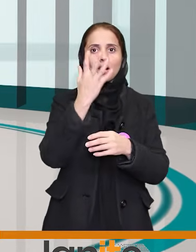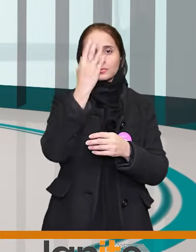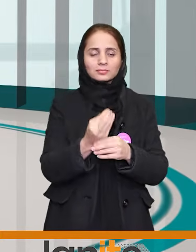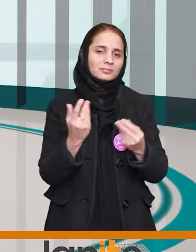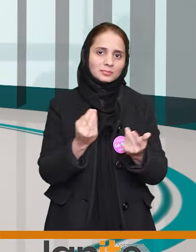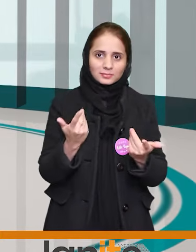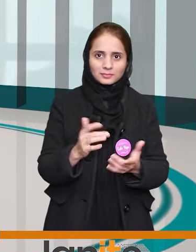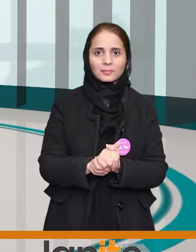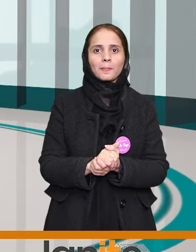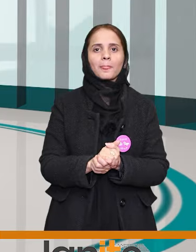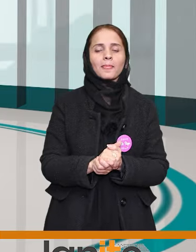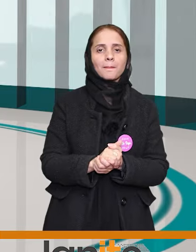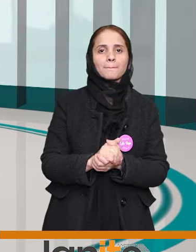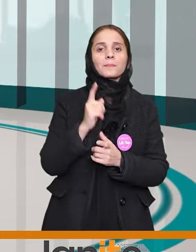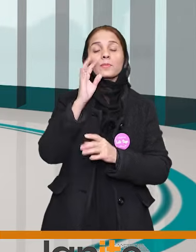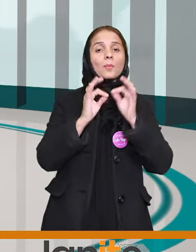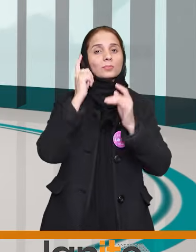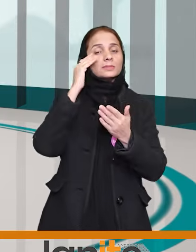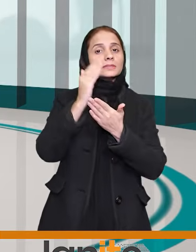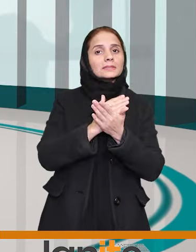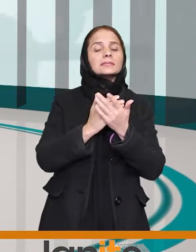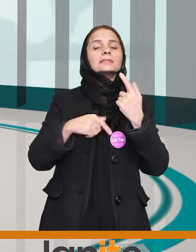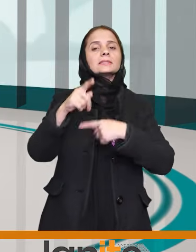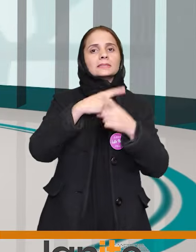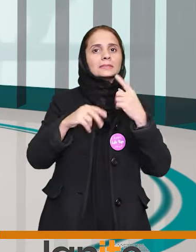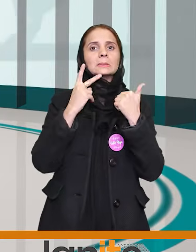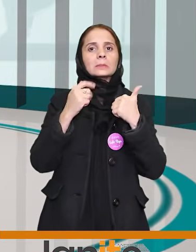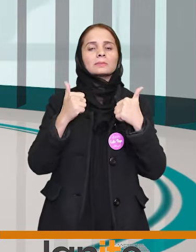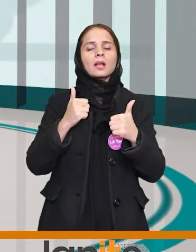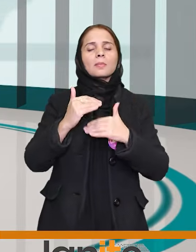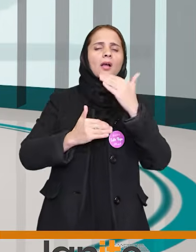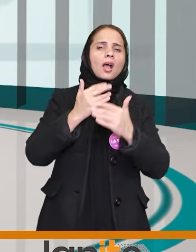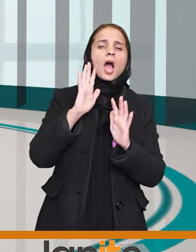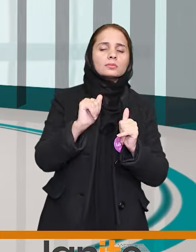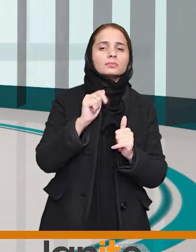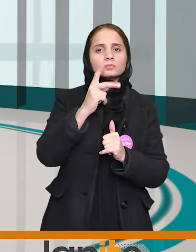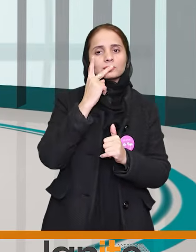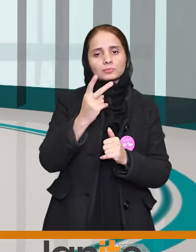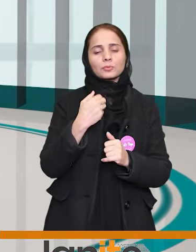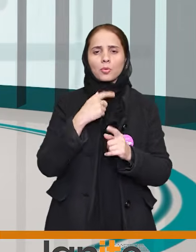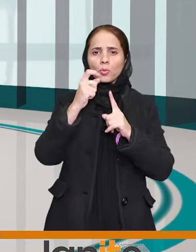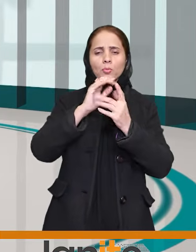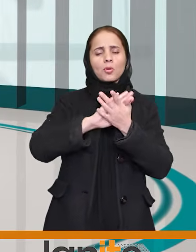Professionalism is lost, employer is put off. Employer would not read the next line even if you have done PhD.